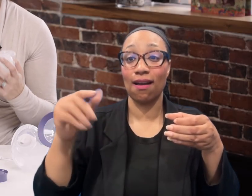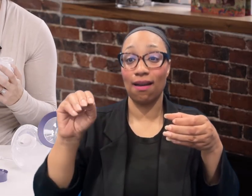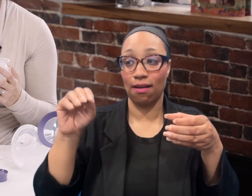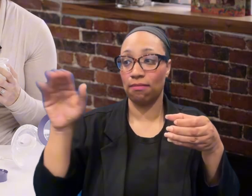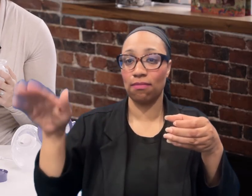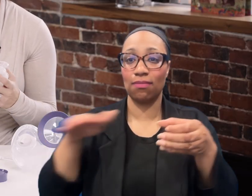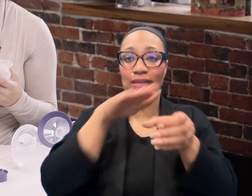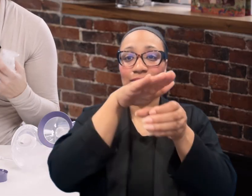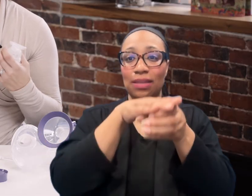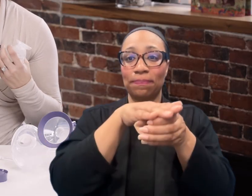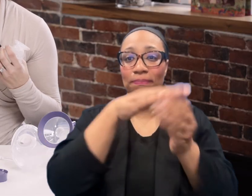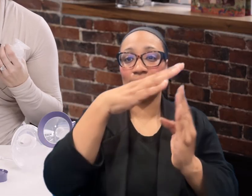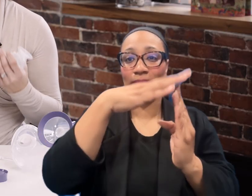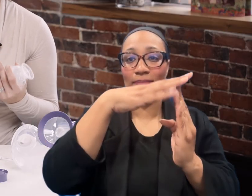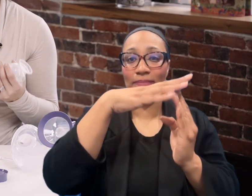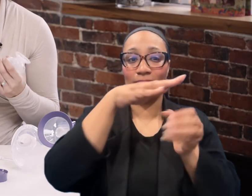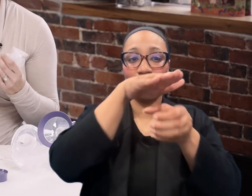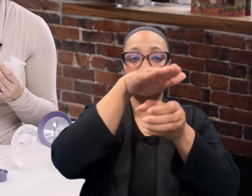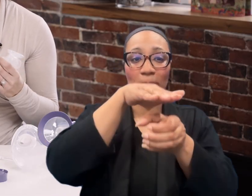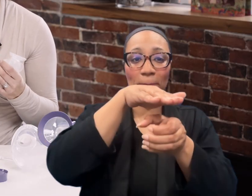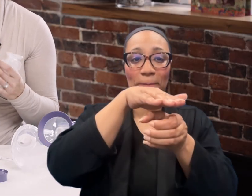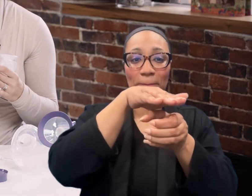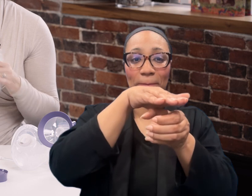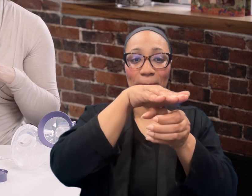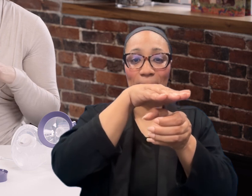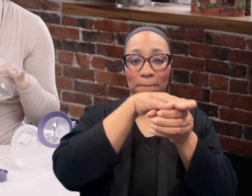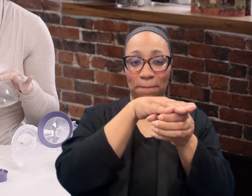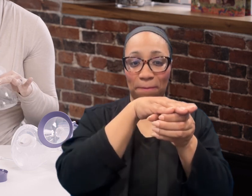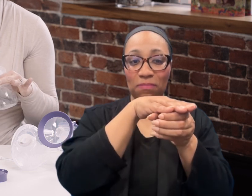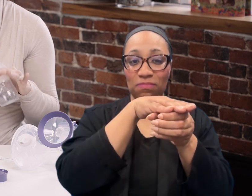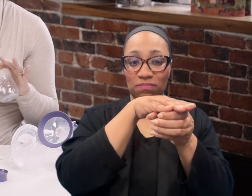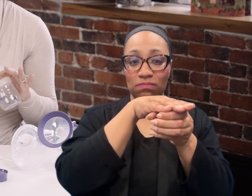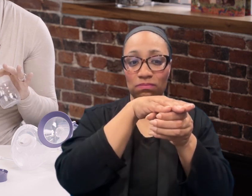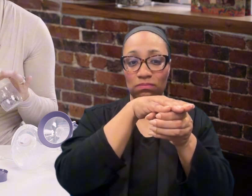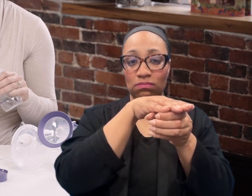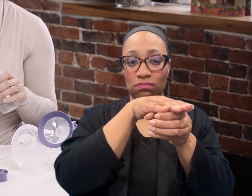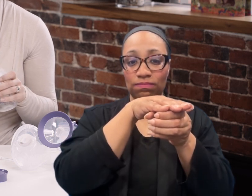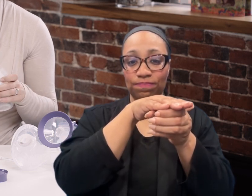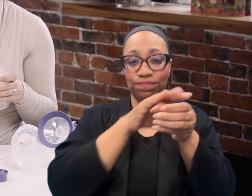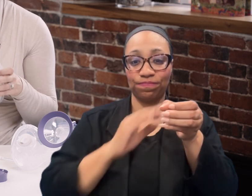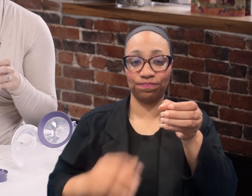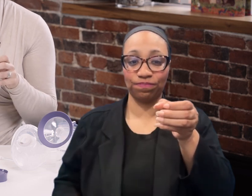tubing clean because nothing should go in your tubing but air. So nothing should flow through it.